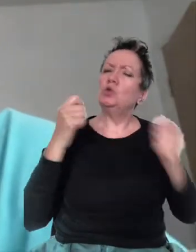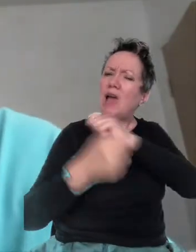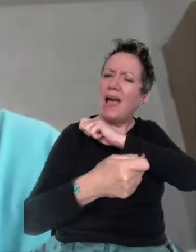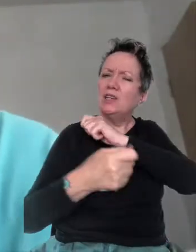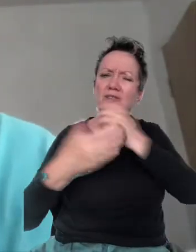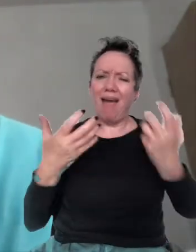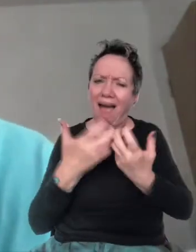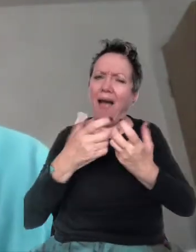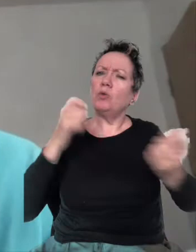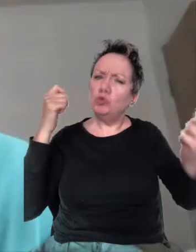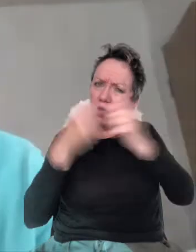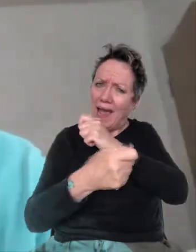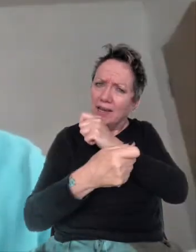and that's, that's not what happens.